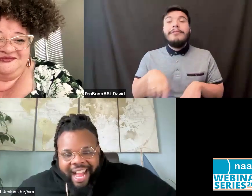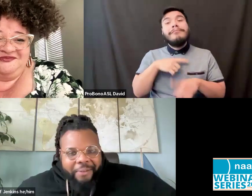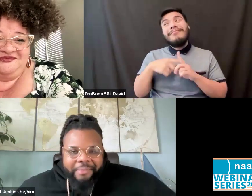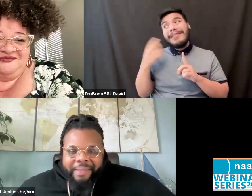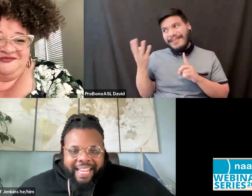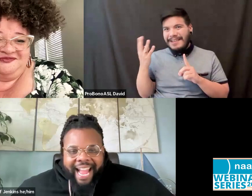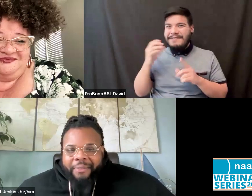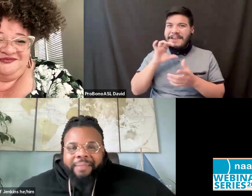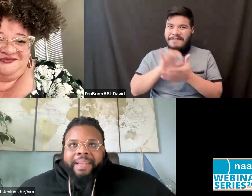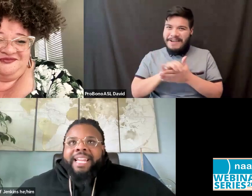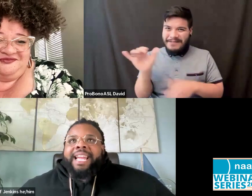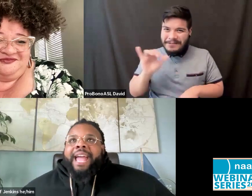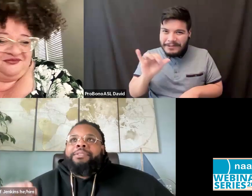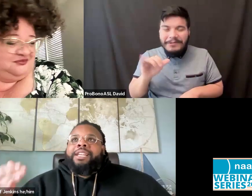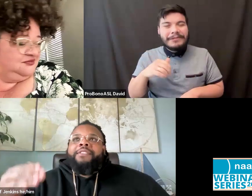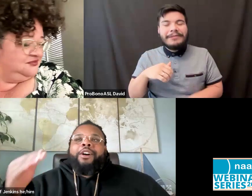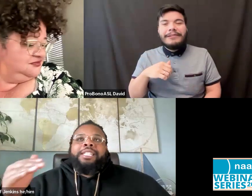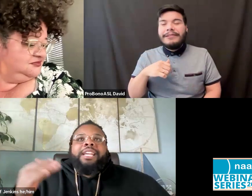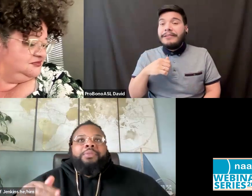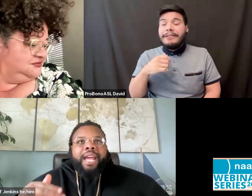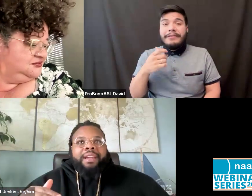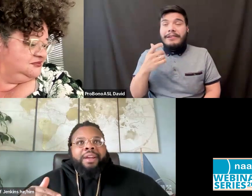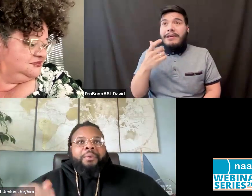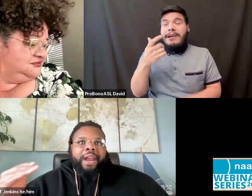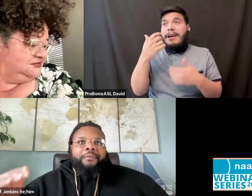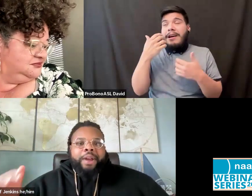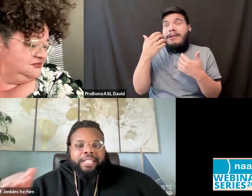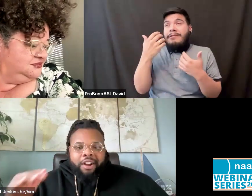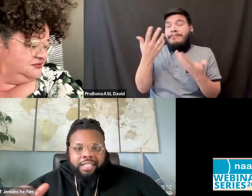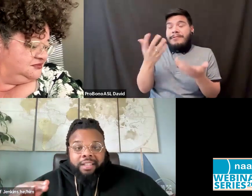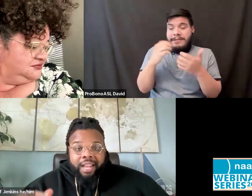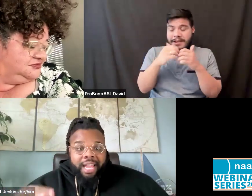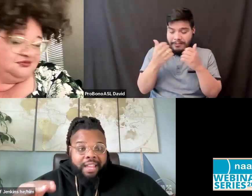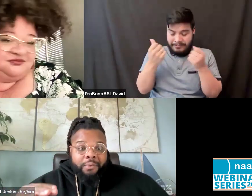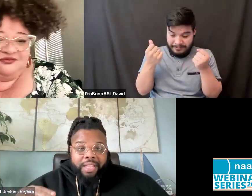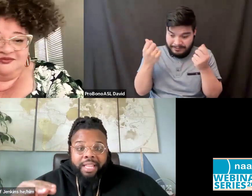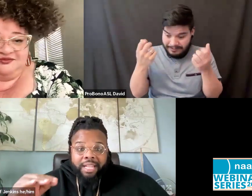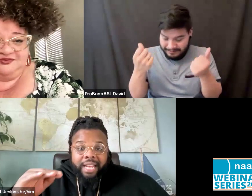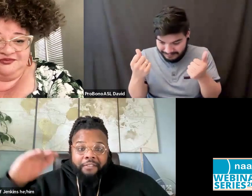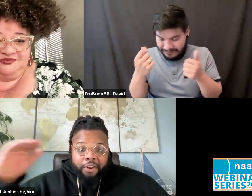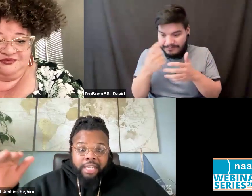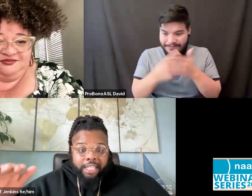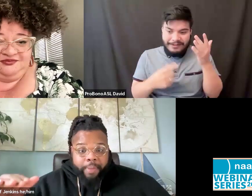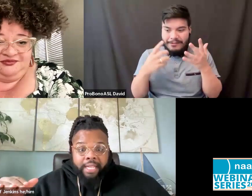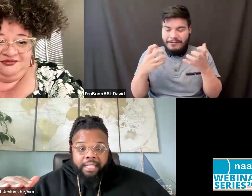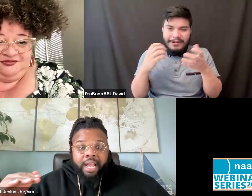I would be I wouldn't be able to even articulate what I wanted to articulate even within the diversity space